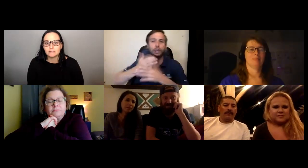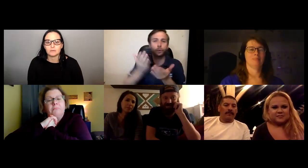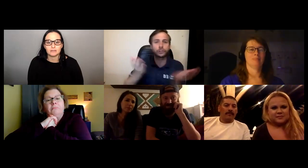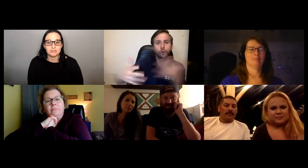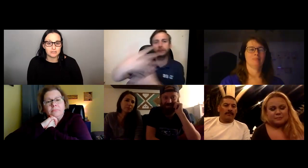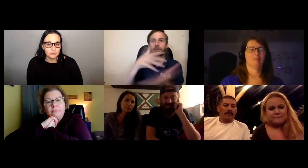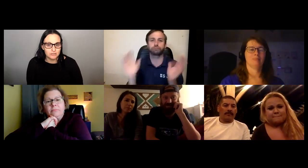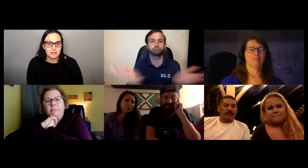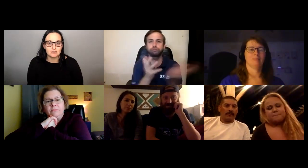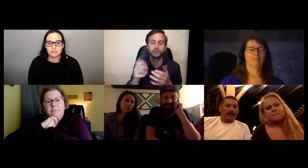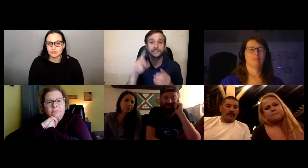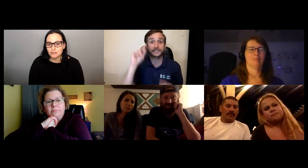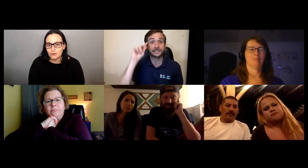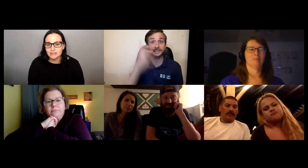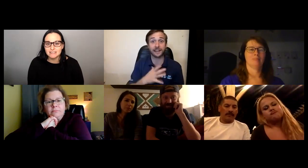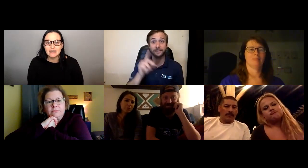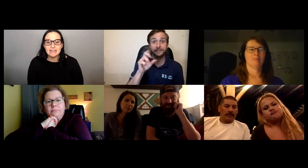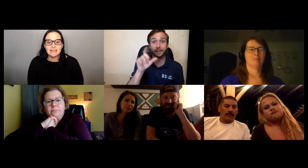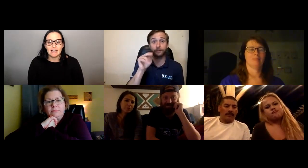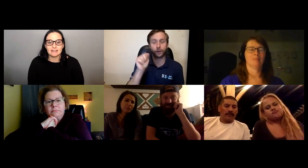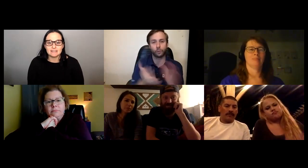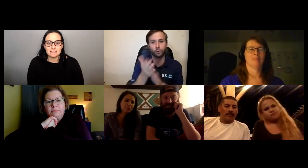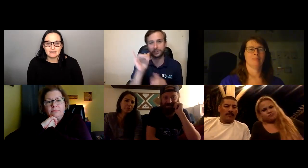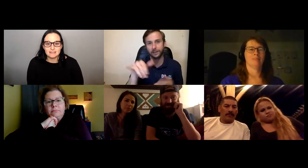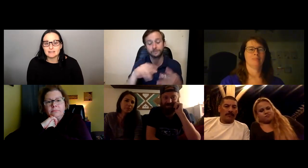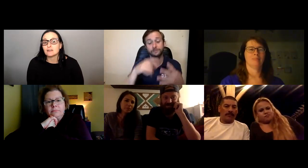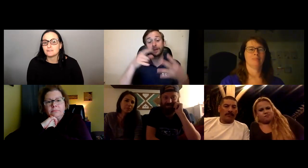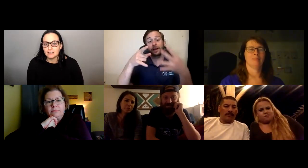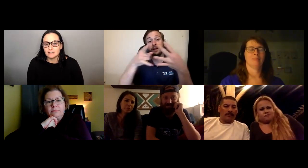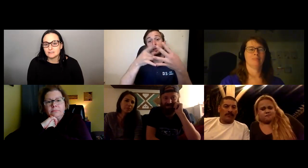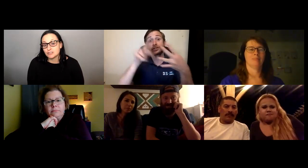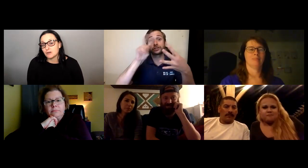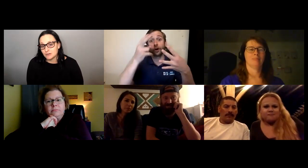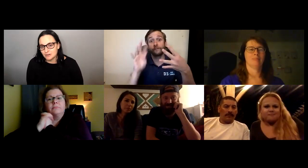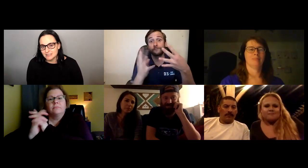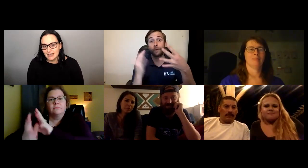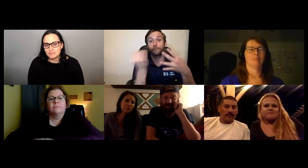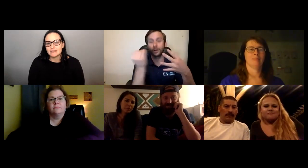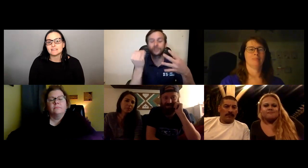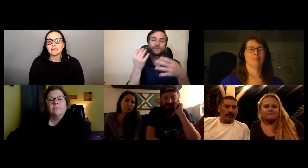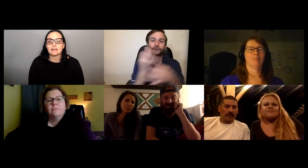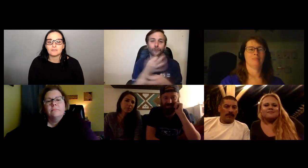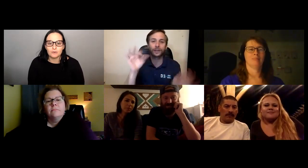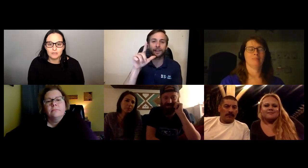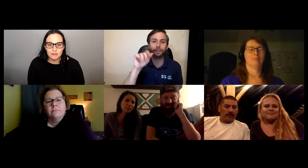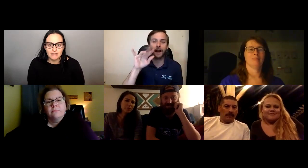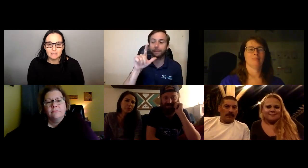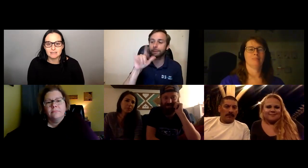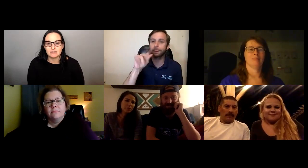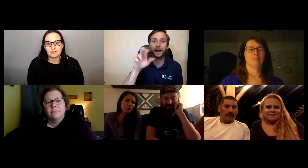we just socialize and share stories uh then delfina she always runs that